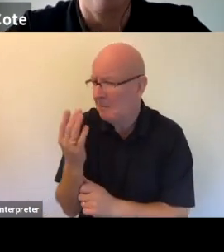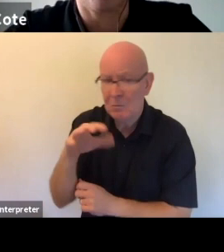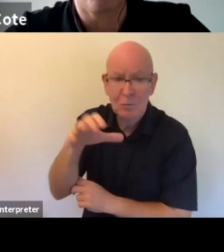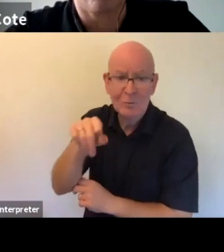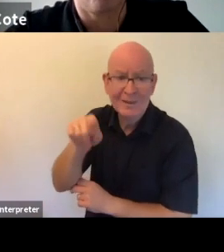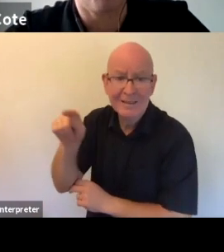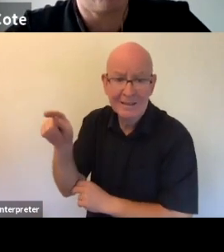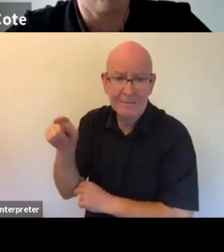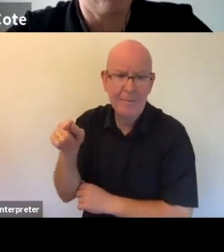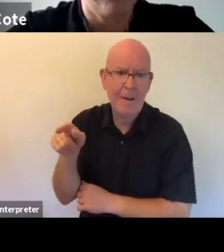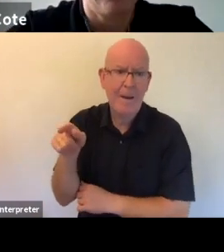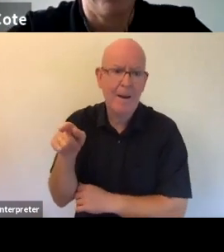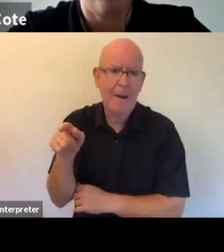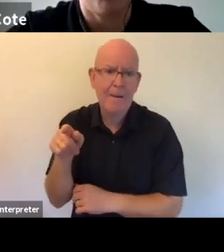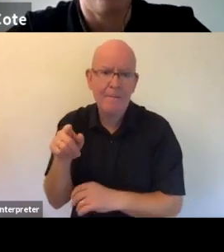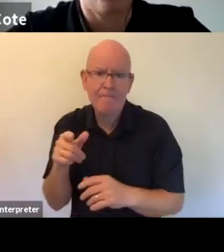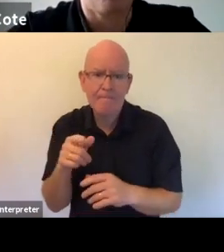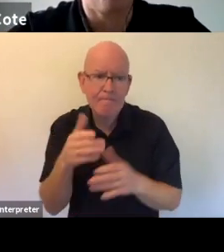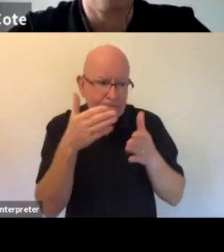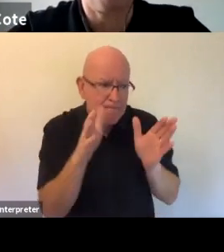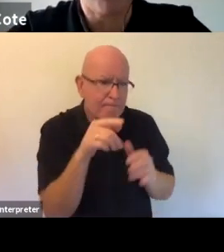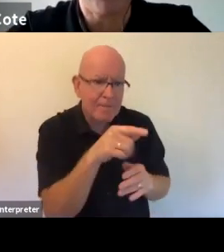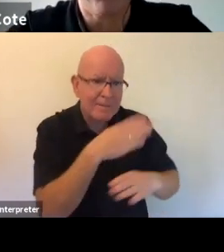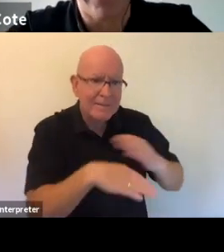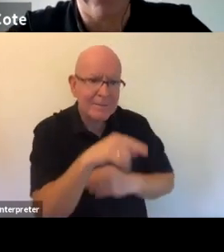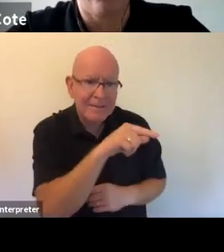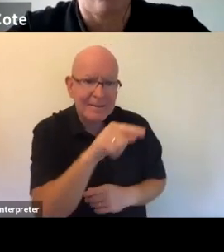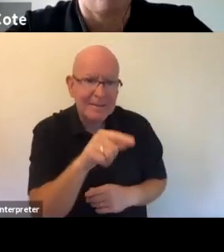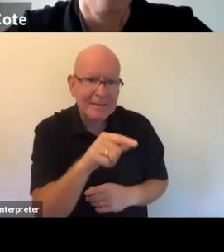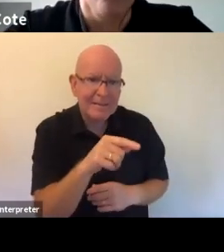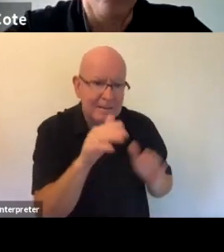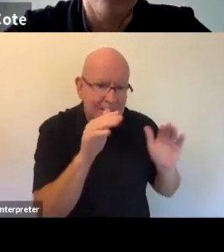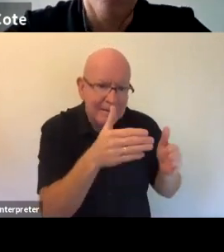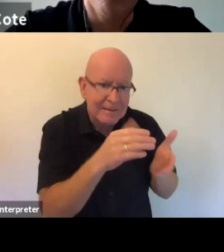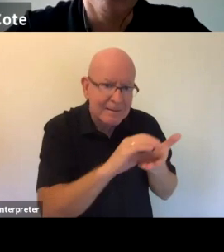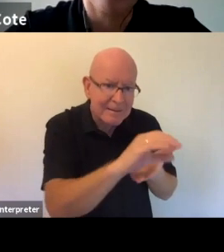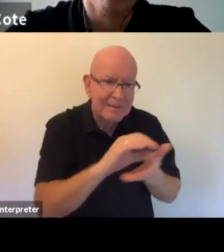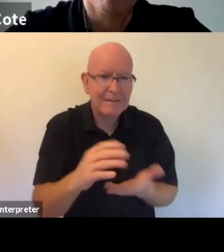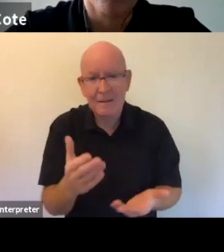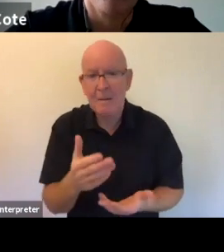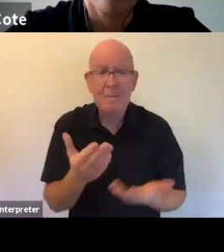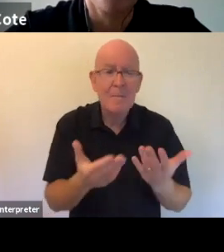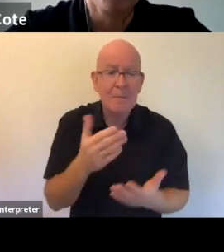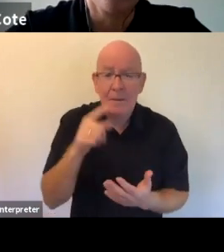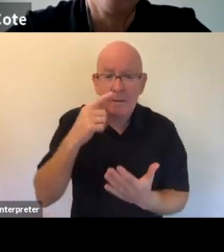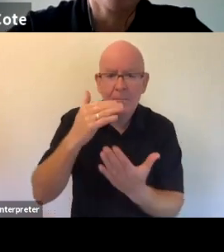For instance, in Brazil there has been an agreement to pay inadvance the disability allowance